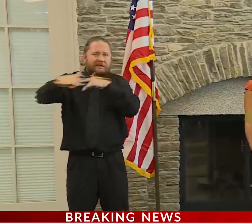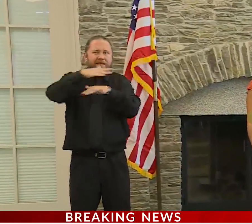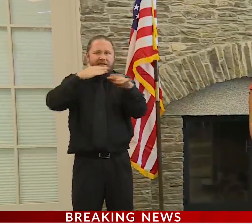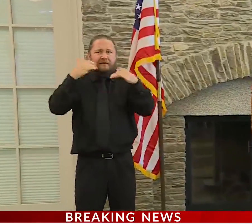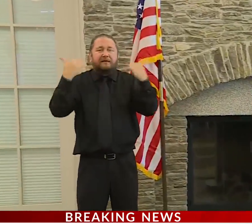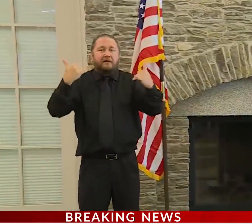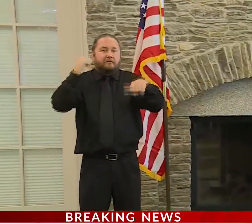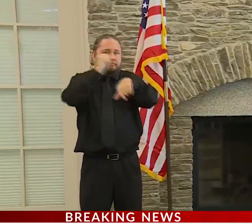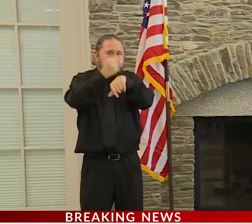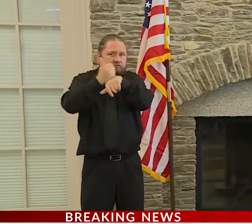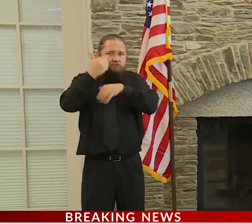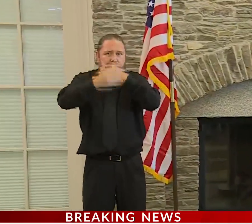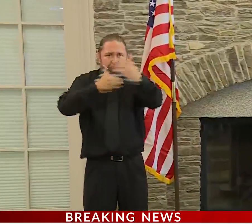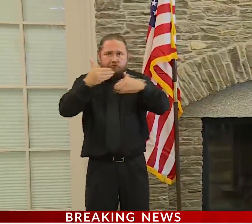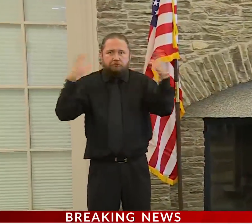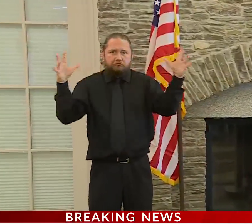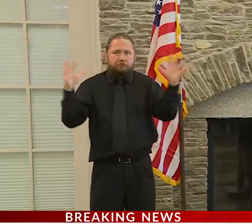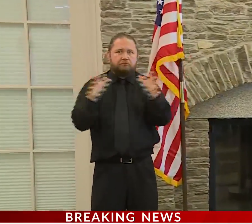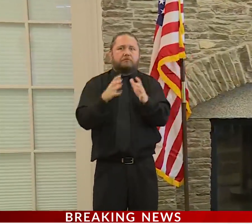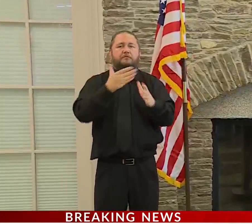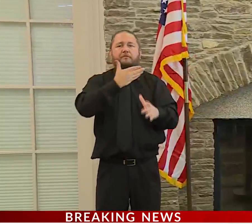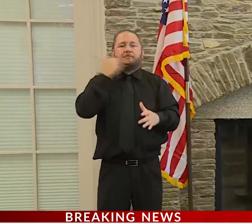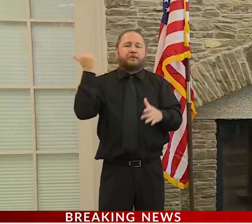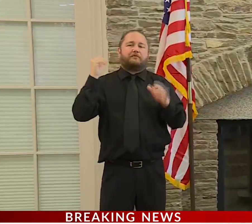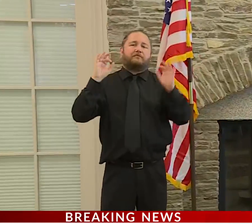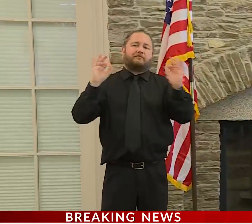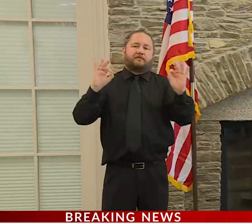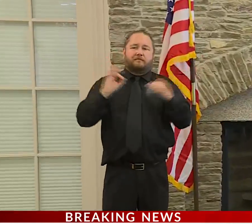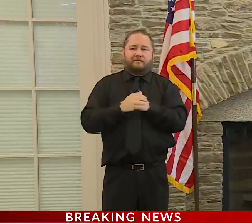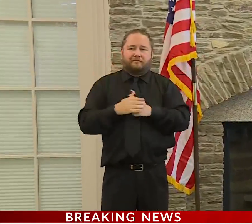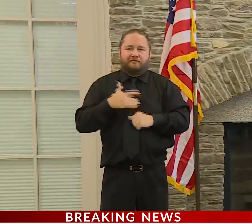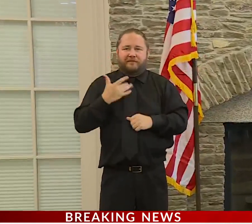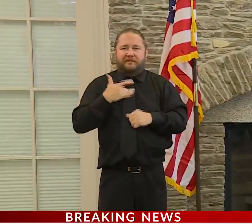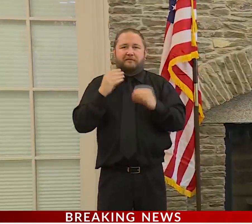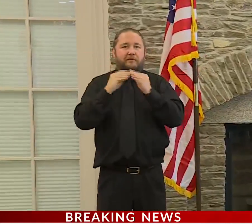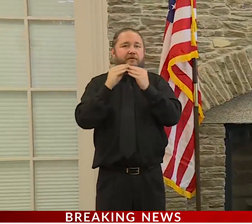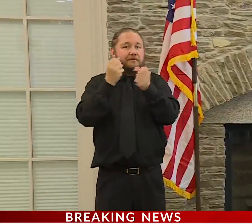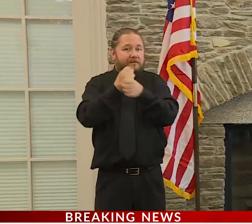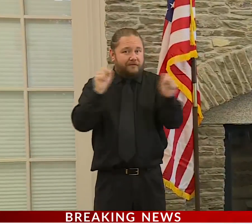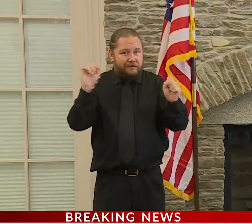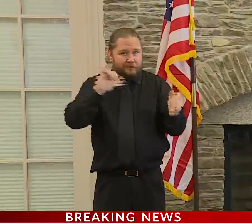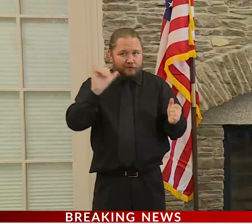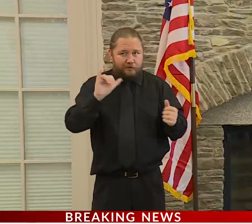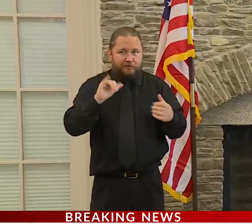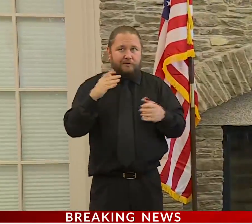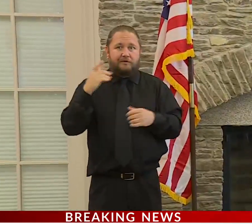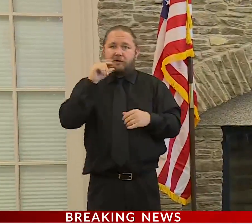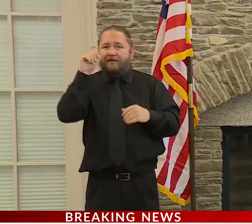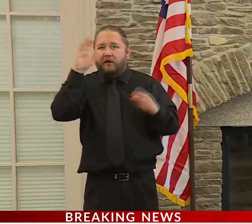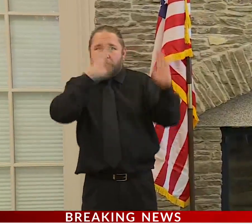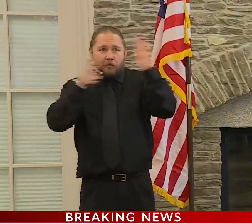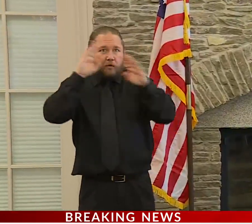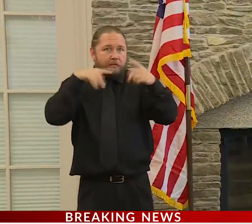THINK THAT EVERYONE HERE HAS TAKEN THE NECESSARY MEASURES TO ALLOW US TO BE AND FEEL